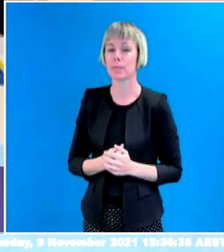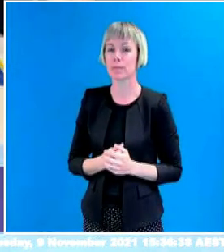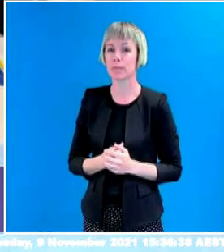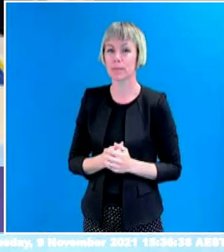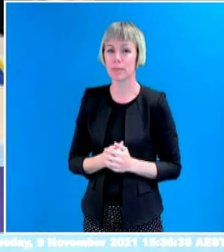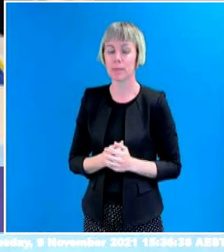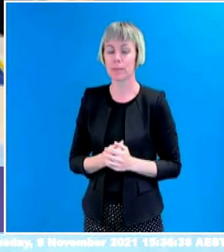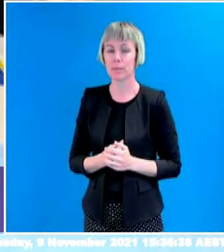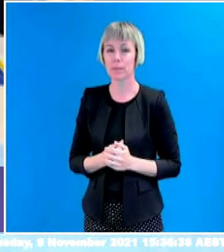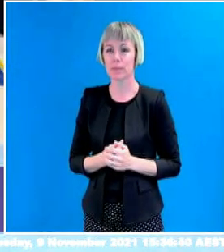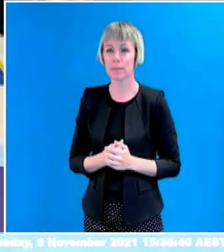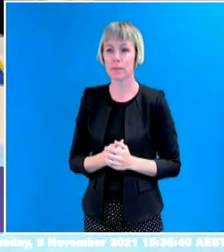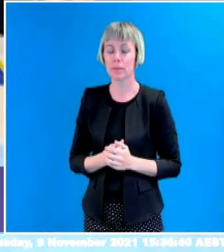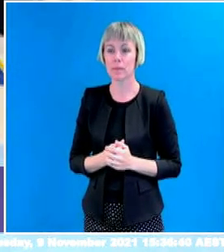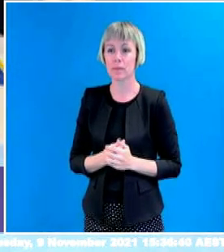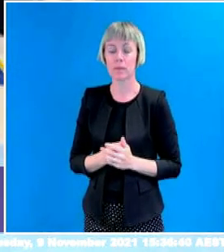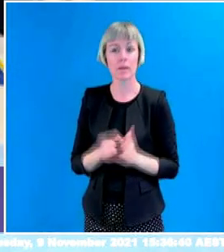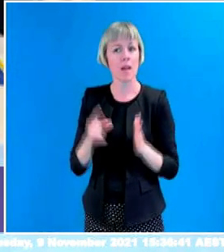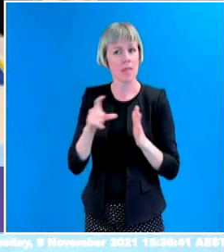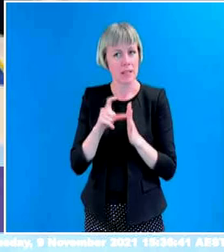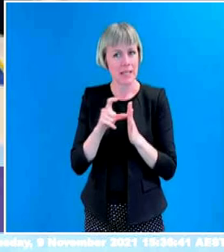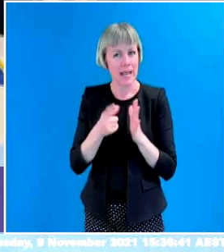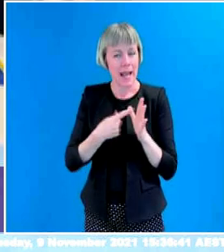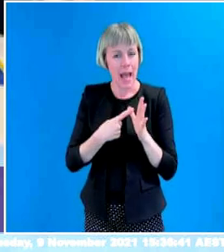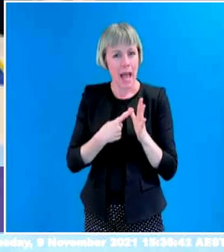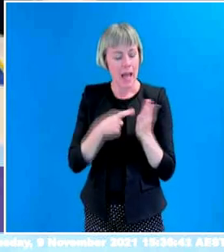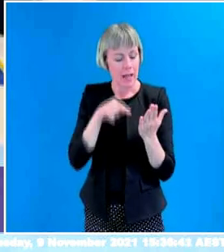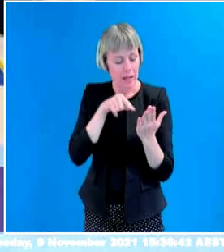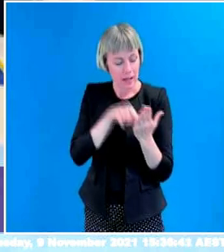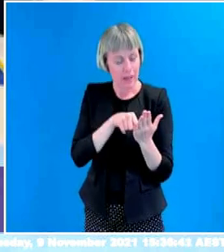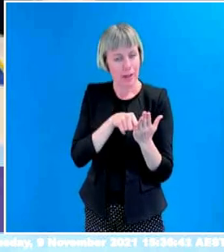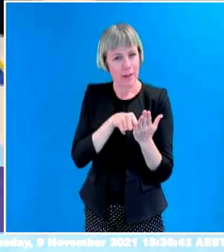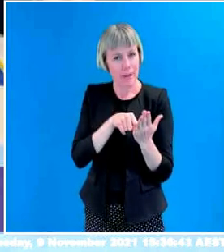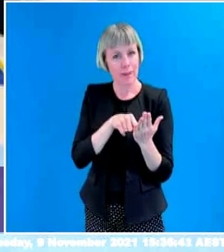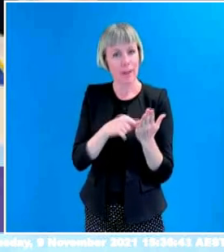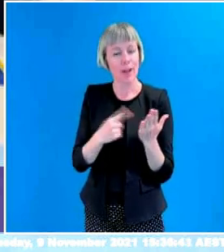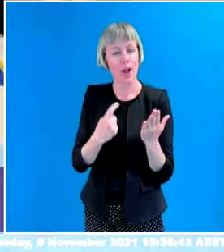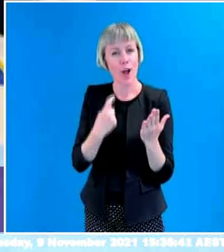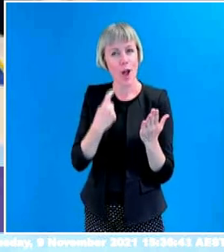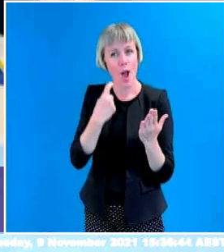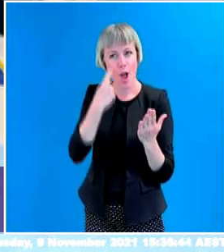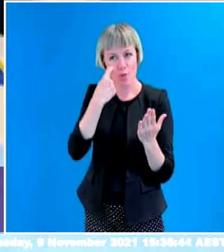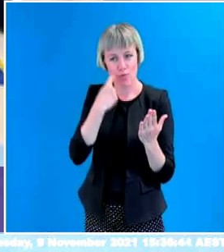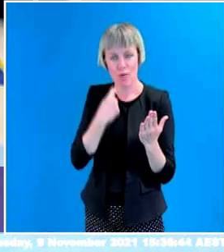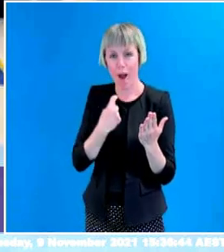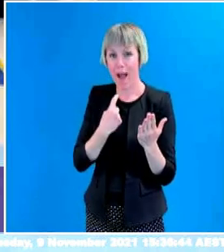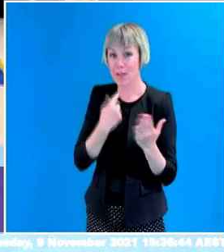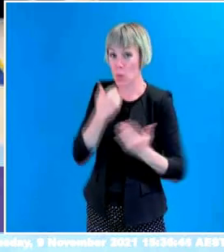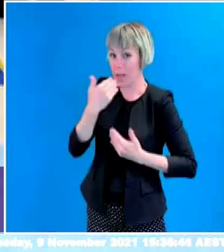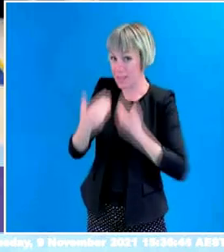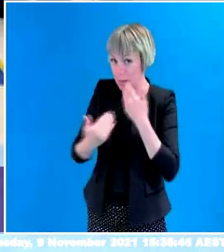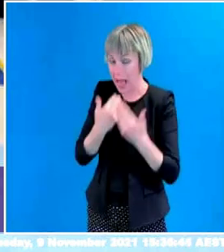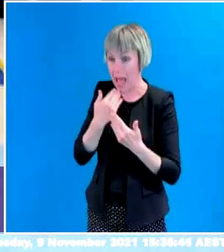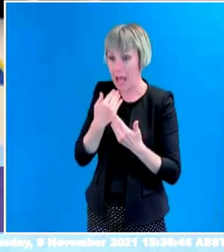that you need to provide --- if you